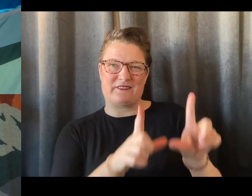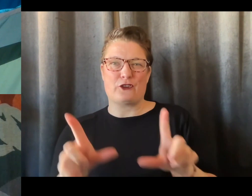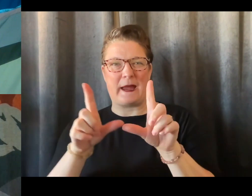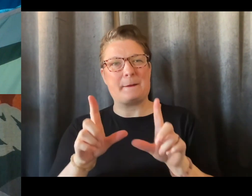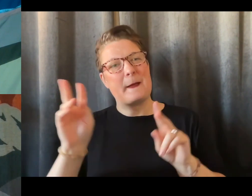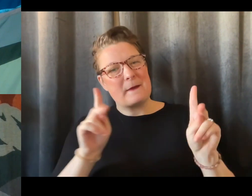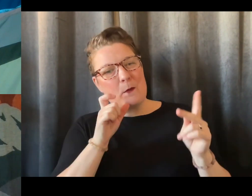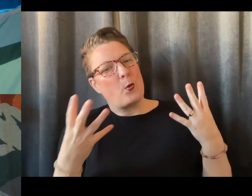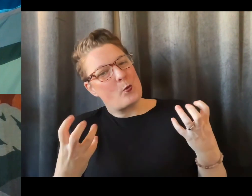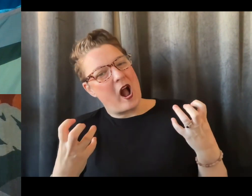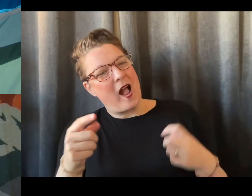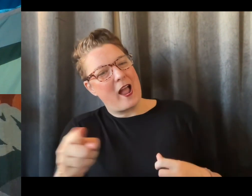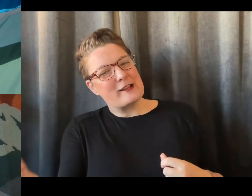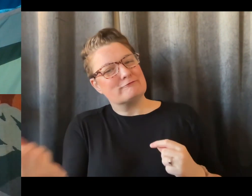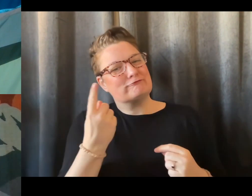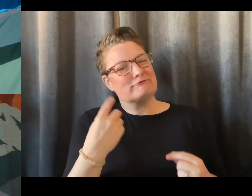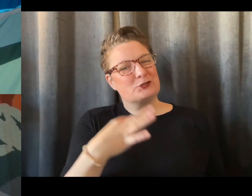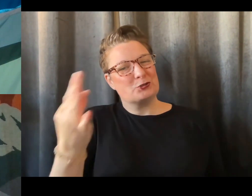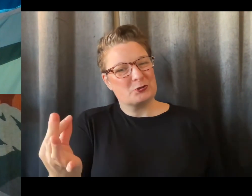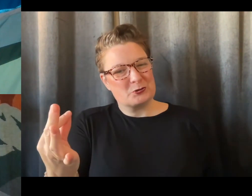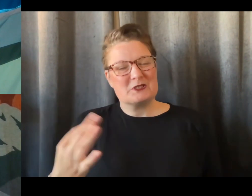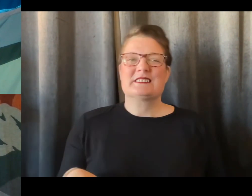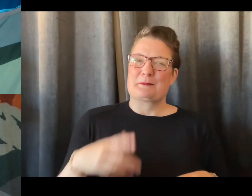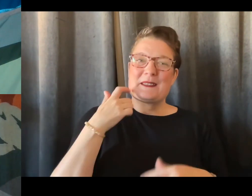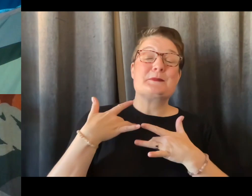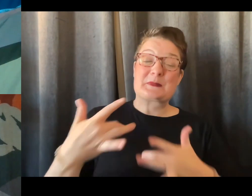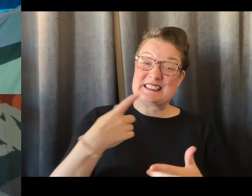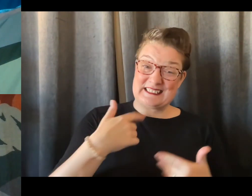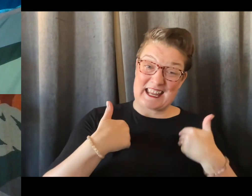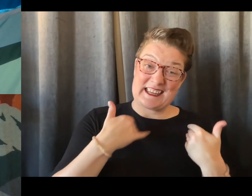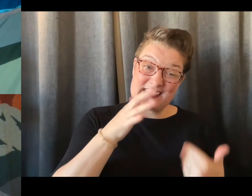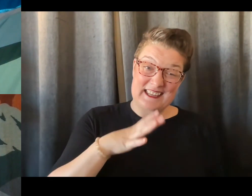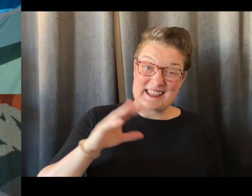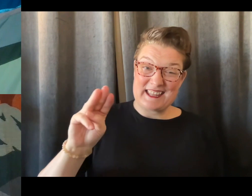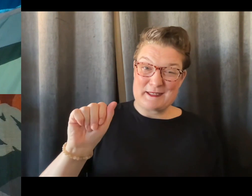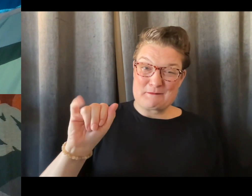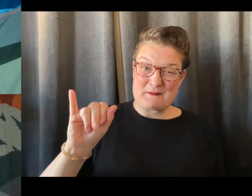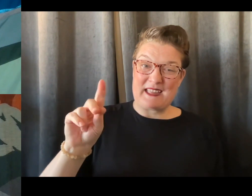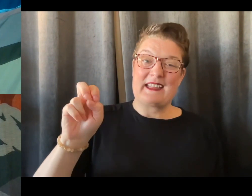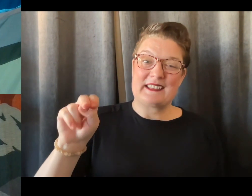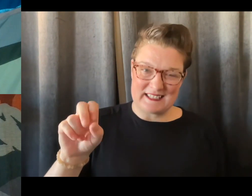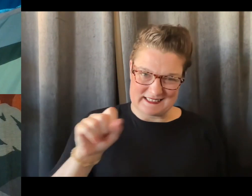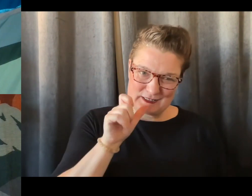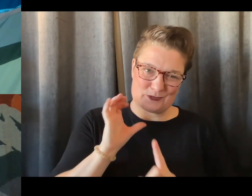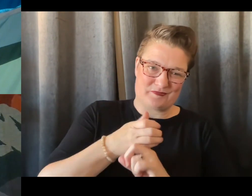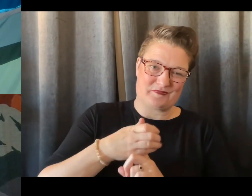Cuz like traditionally it's like maidens. Rebekah: Mm-hmm Nomy: you know, putting on white dresses and dancing in the, in the vineyards under the full moon.